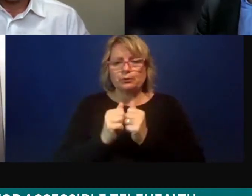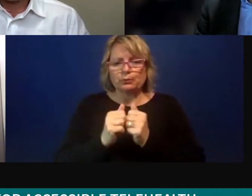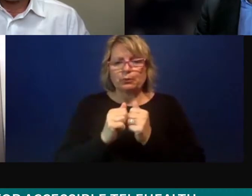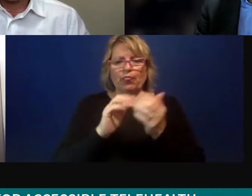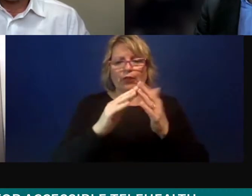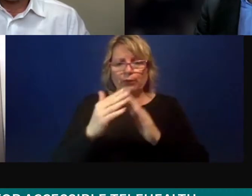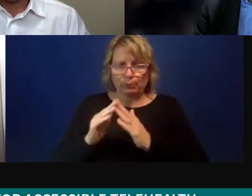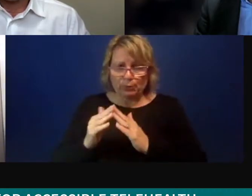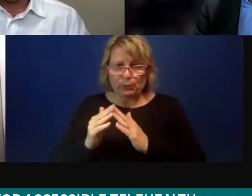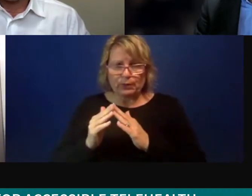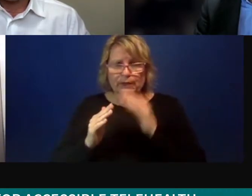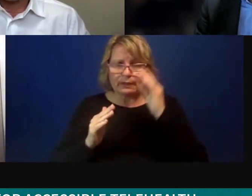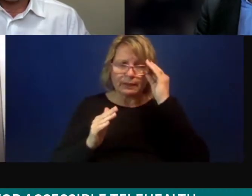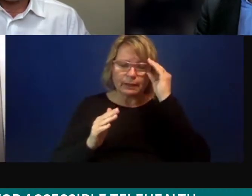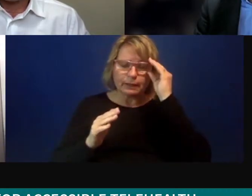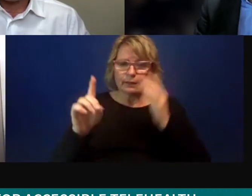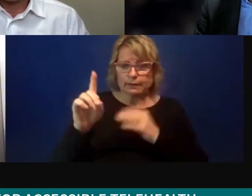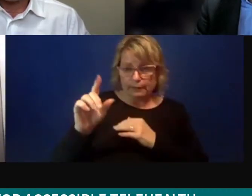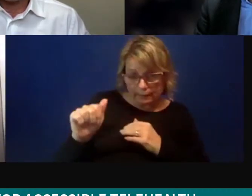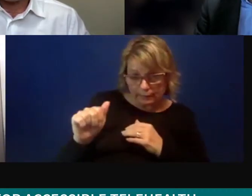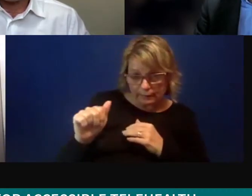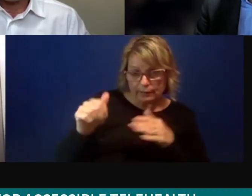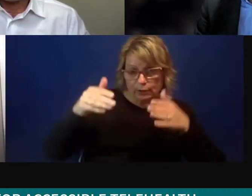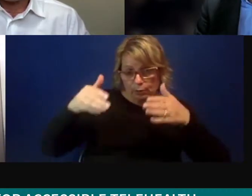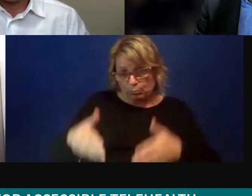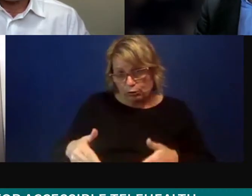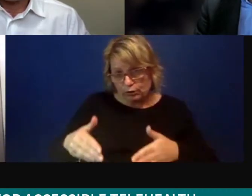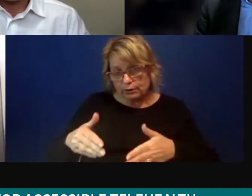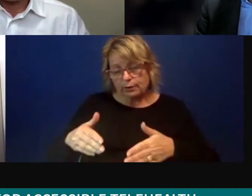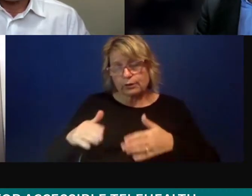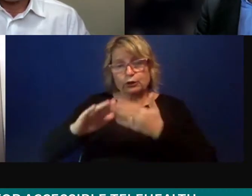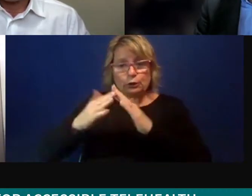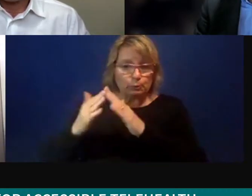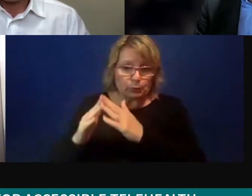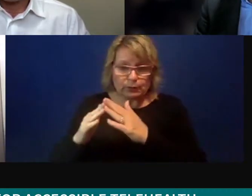such as disabled persons' communities to be able to say, are we hearing you right?